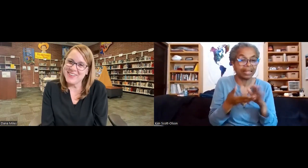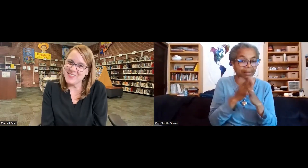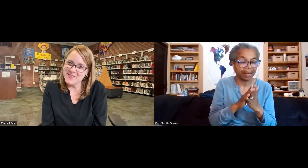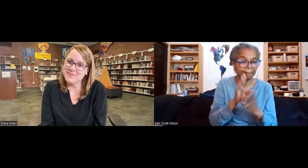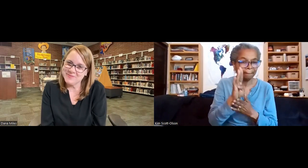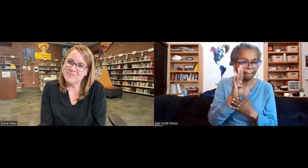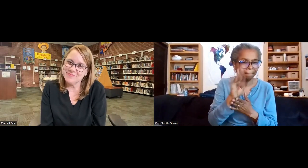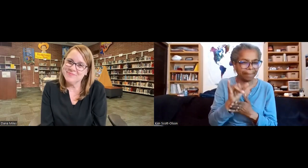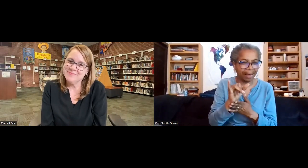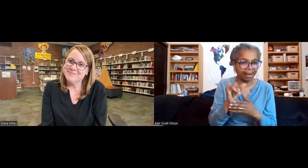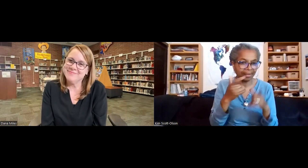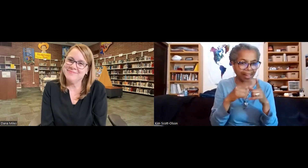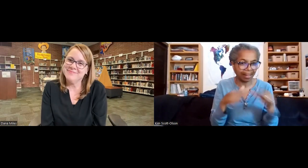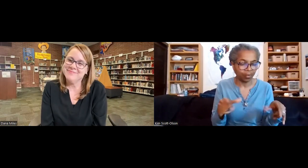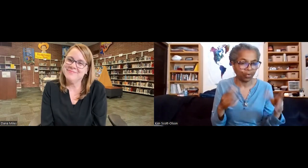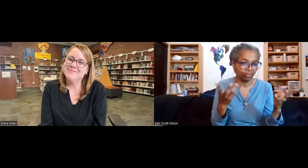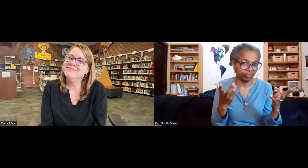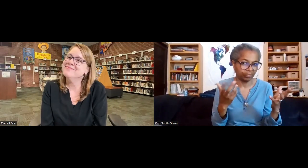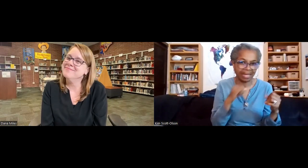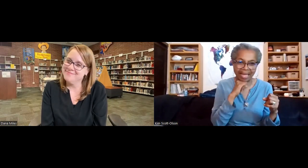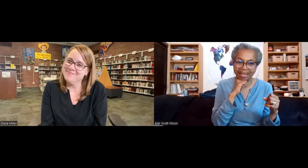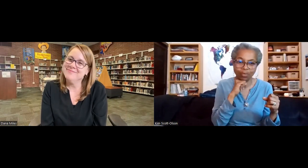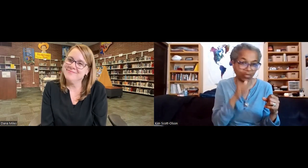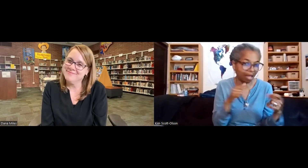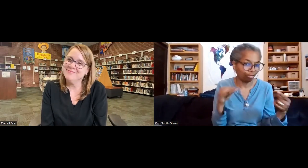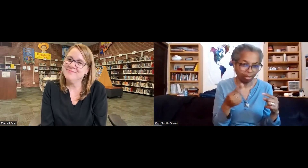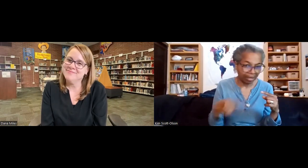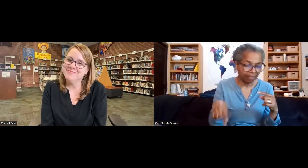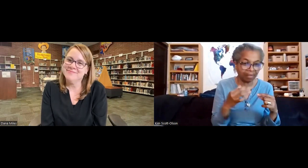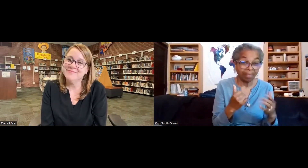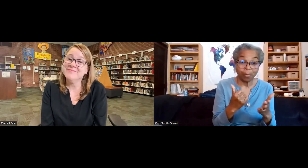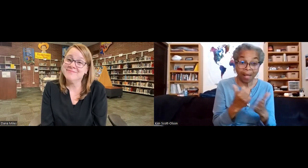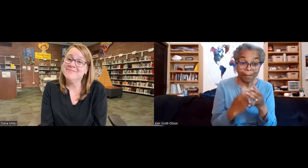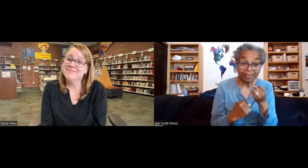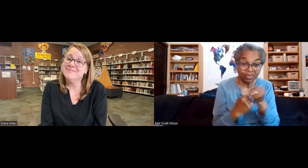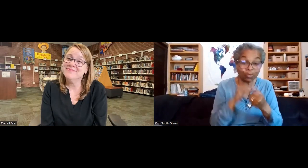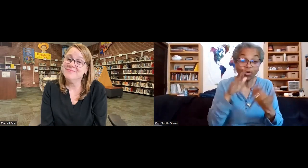I want them to understand and become bilingual. It wouldn’t hurt them,